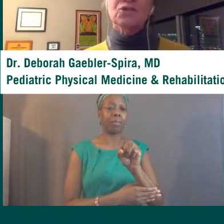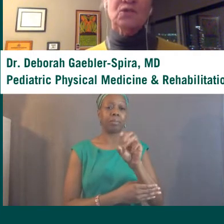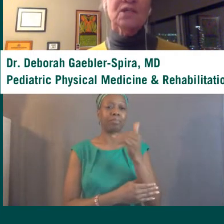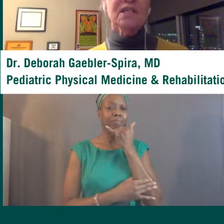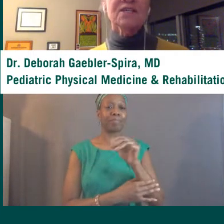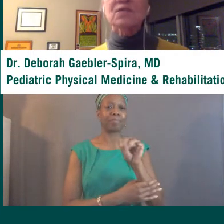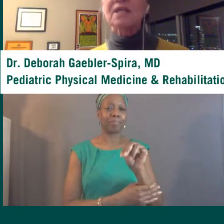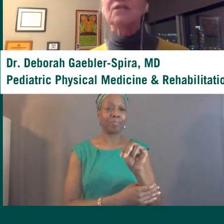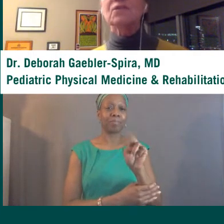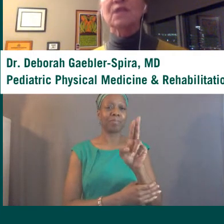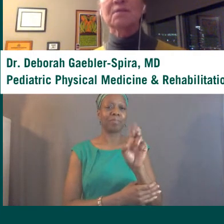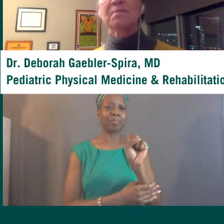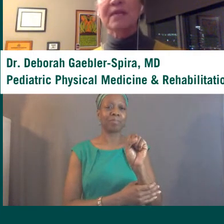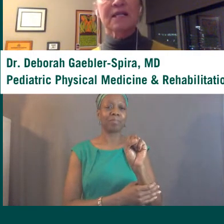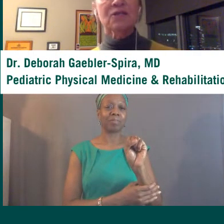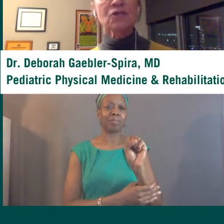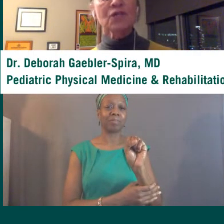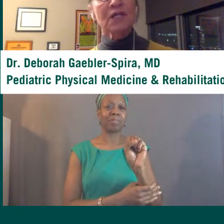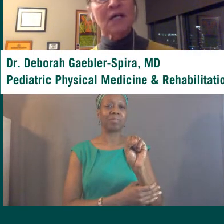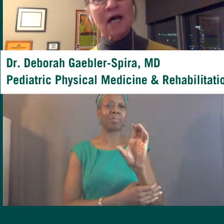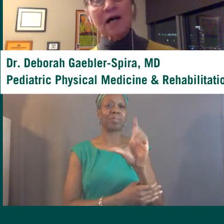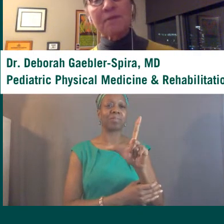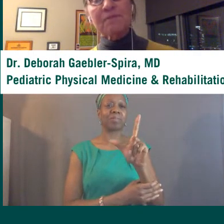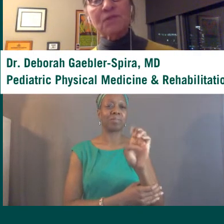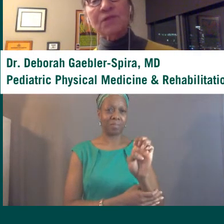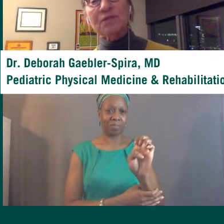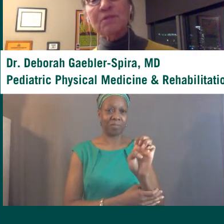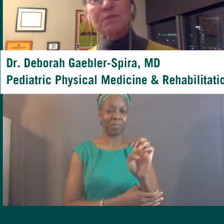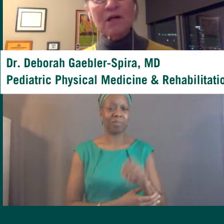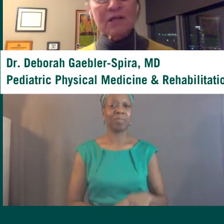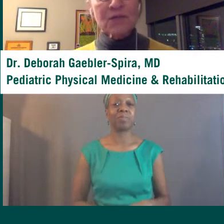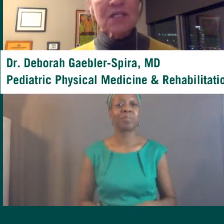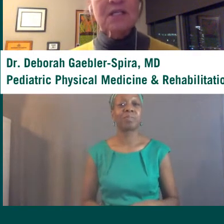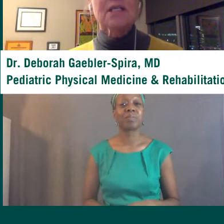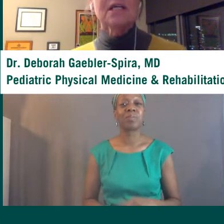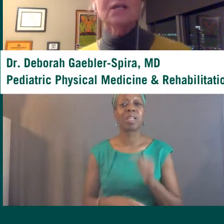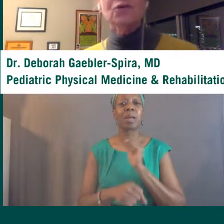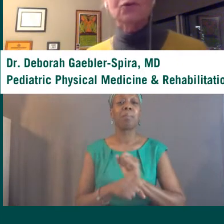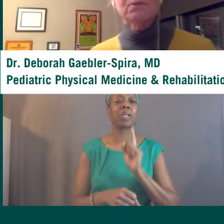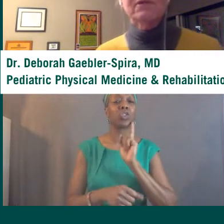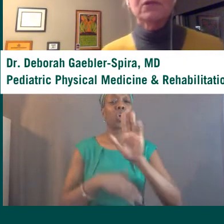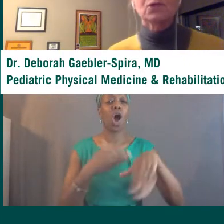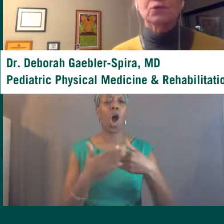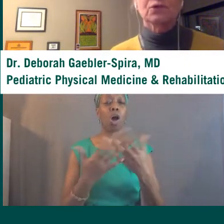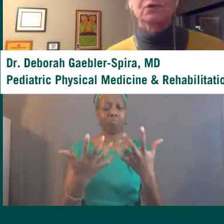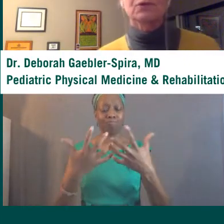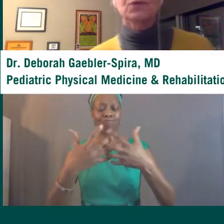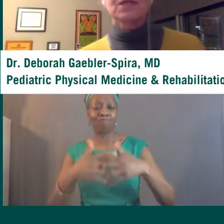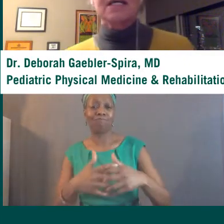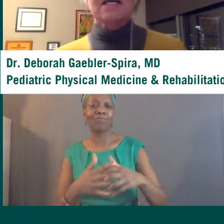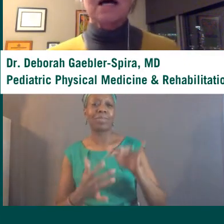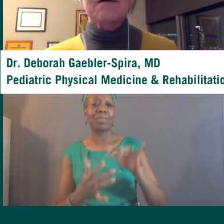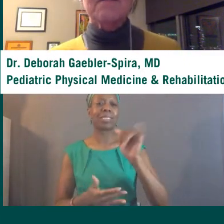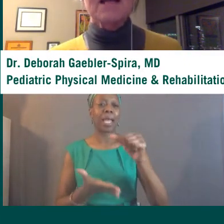Just to get us on the same page, Cerebral palsy is a group of disorders